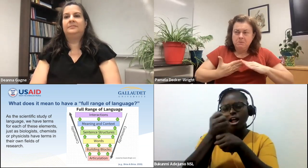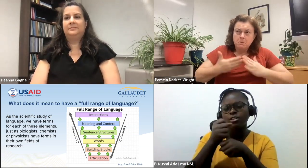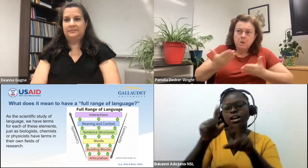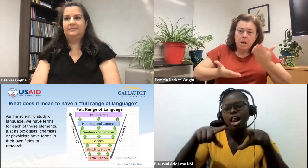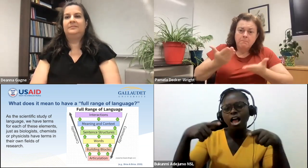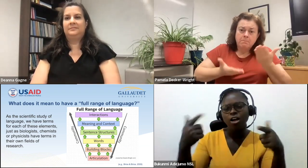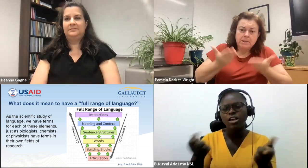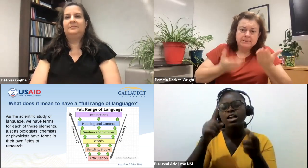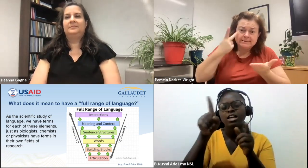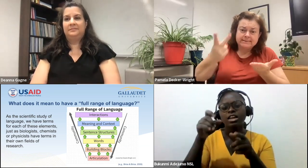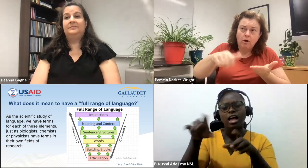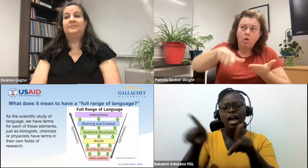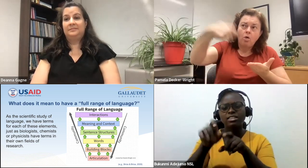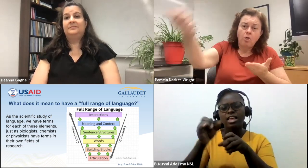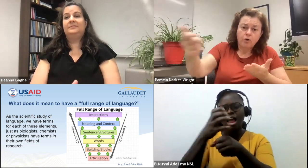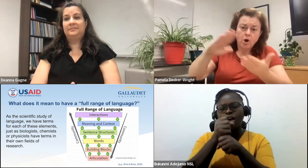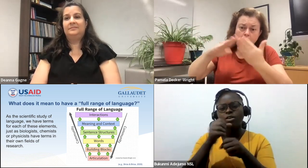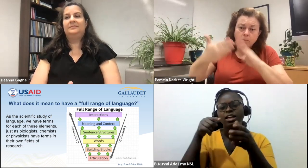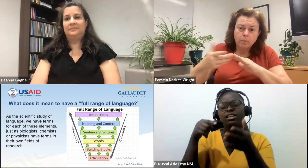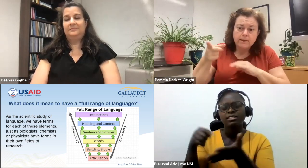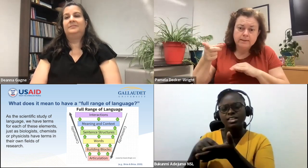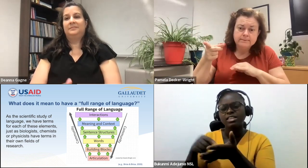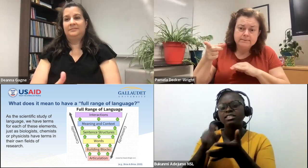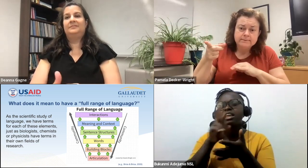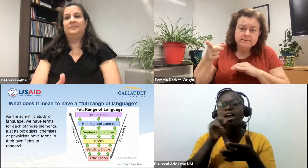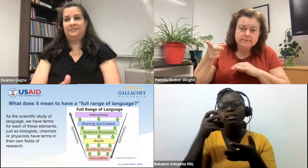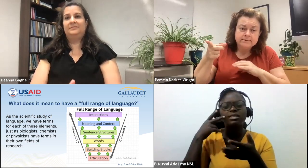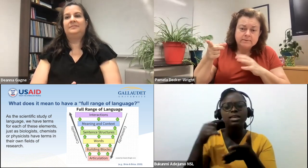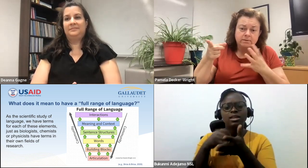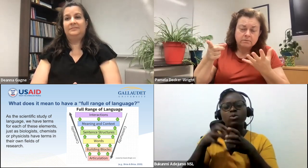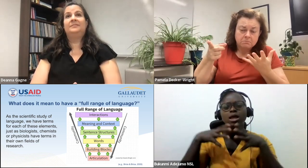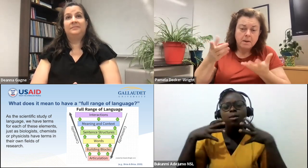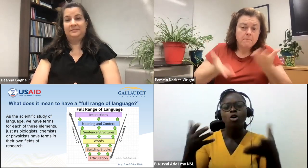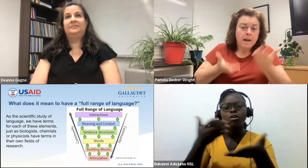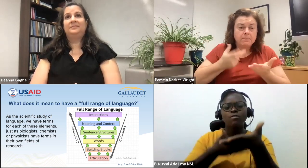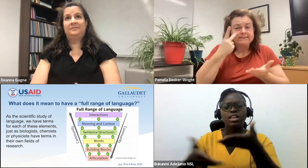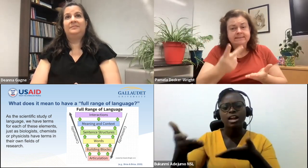They're doing it within a particular community. and they might see it in another community.